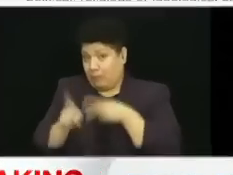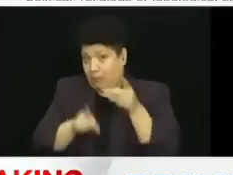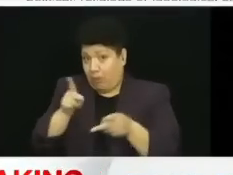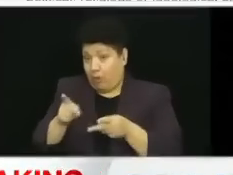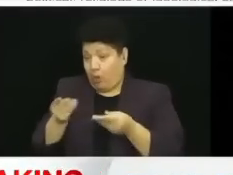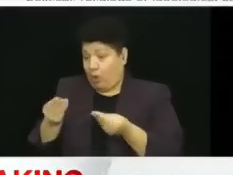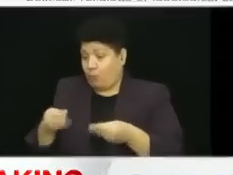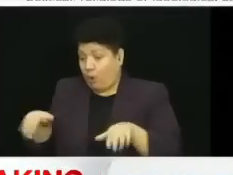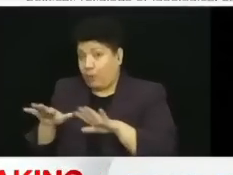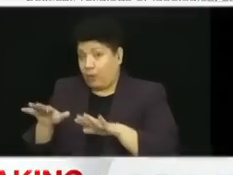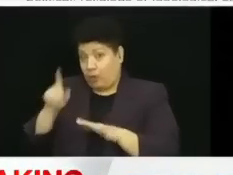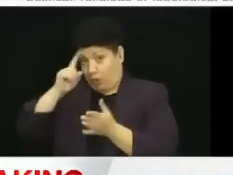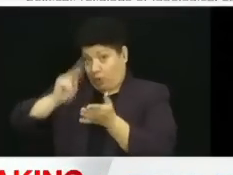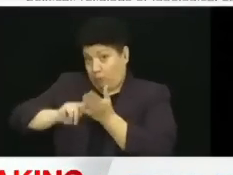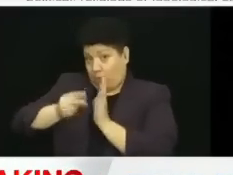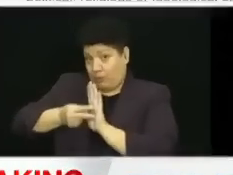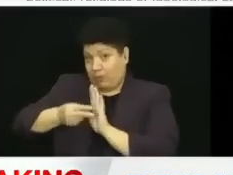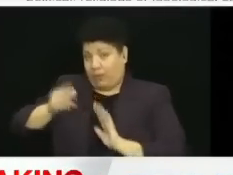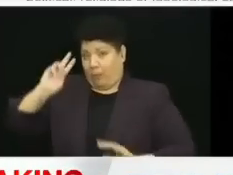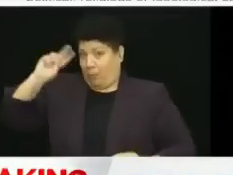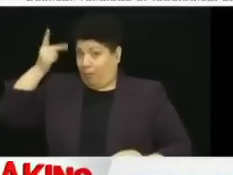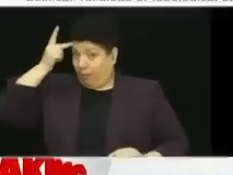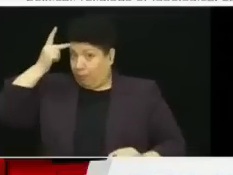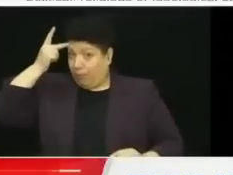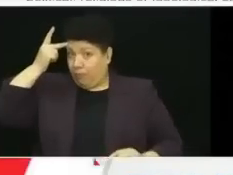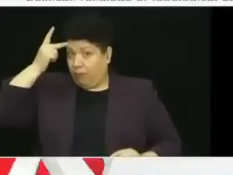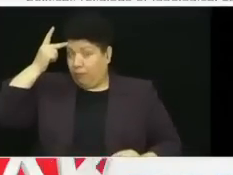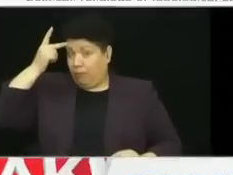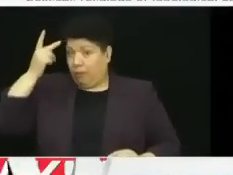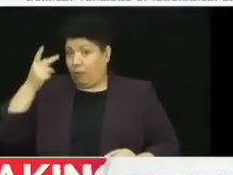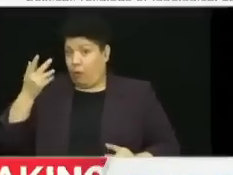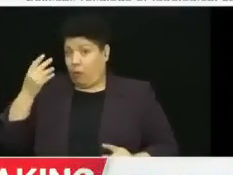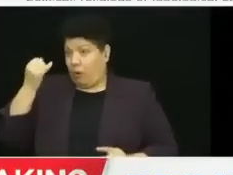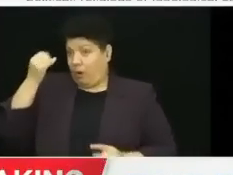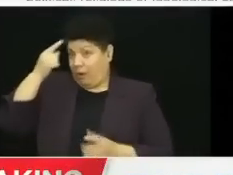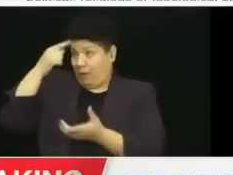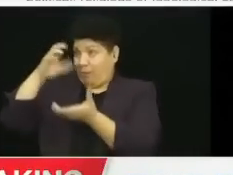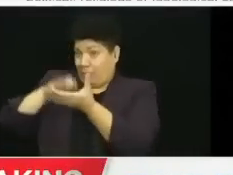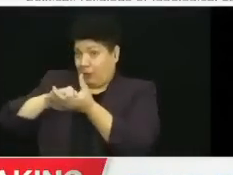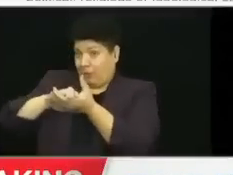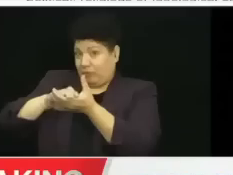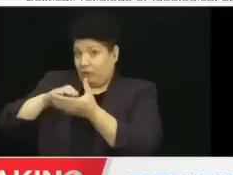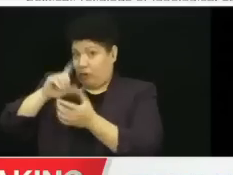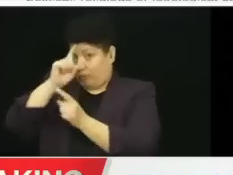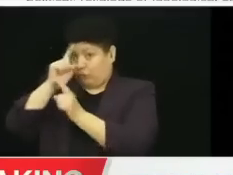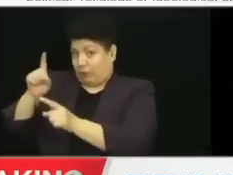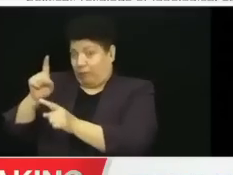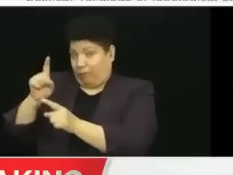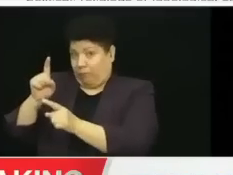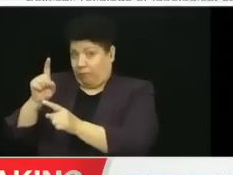THE THREATS OR ACTS OF SERIOUS VIOLENCE, THREAT OF SERIOUS